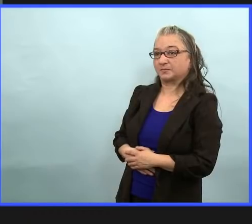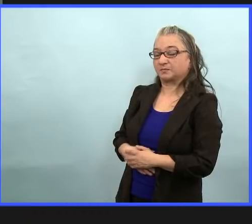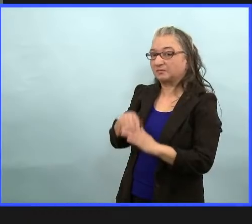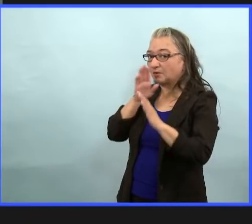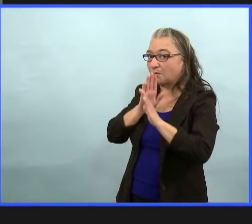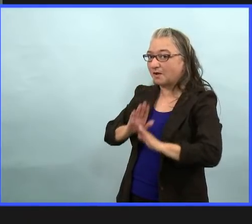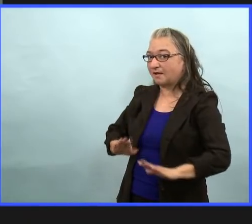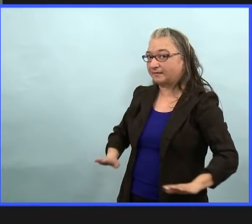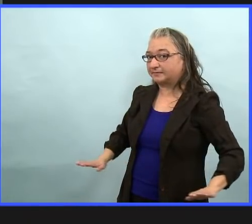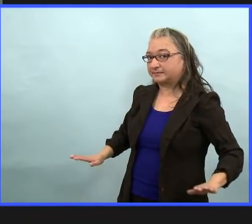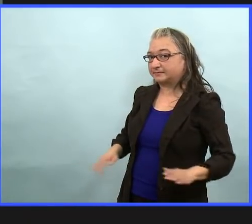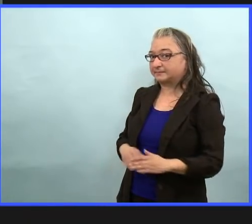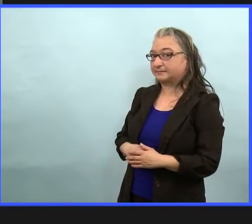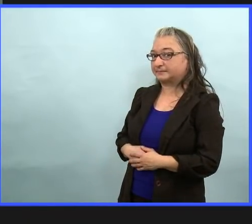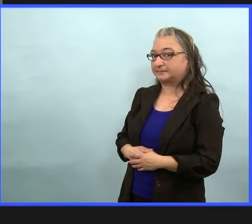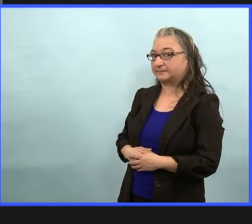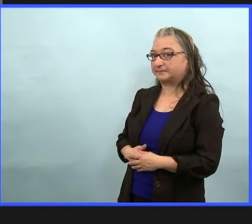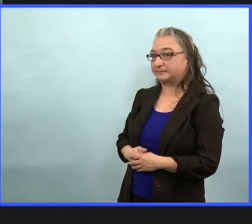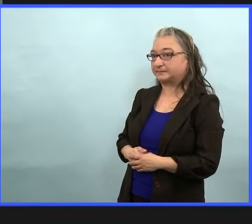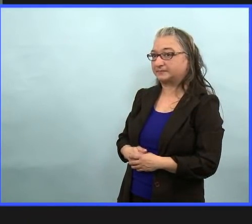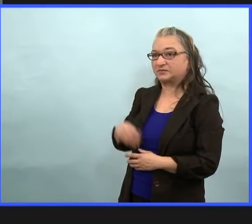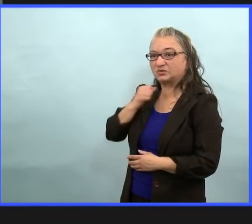sorry it took me a while to get off mute um yes